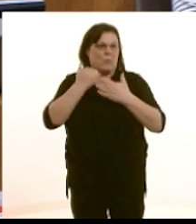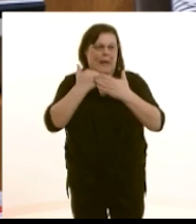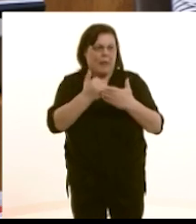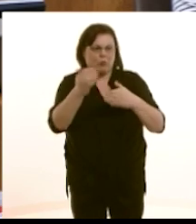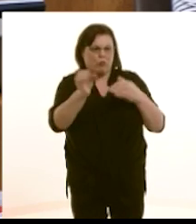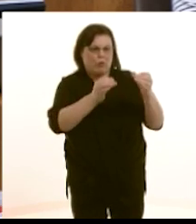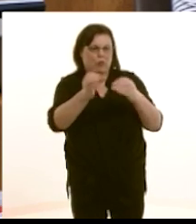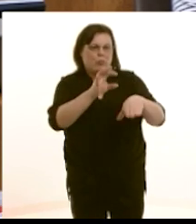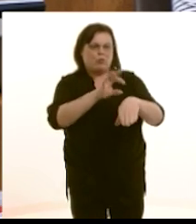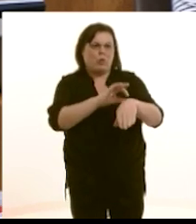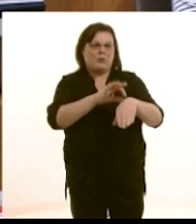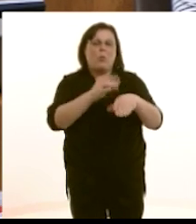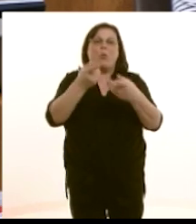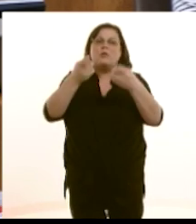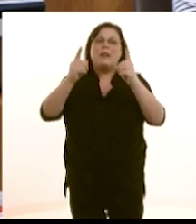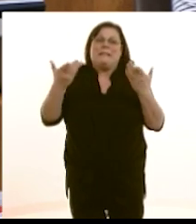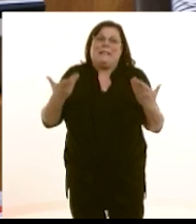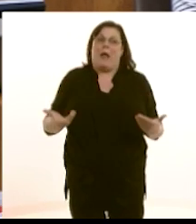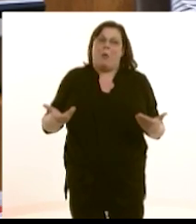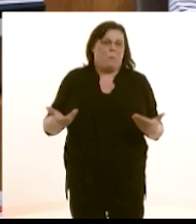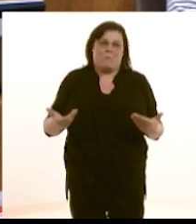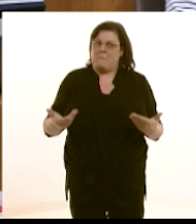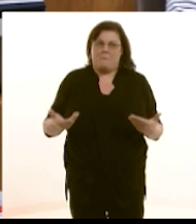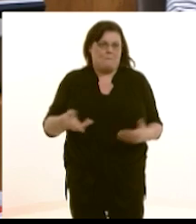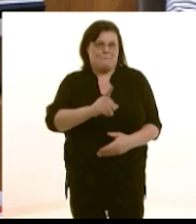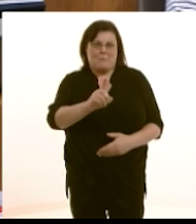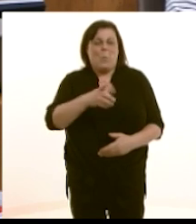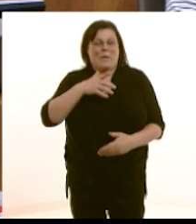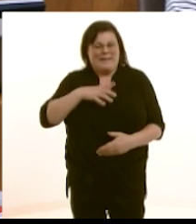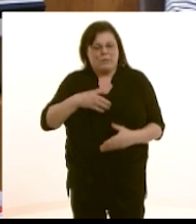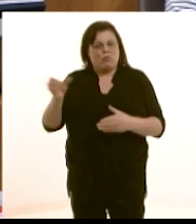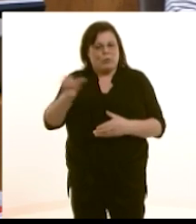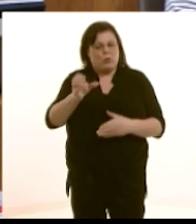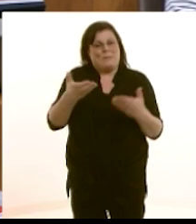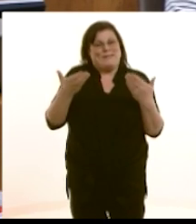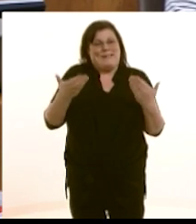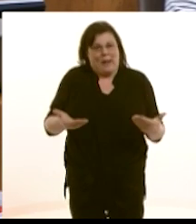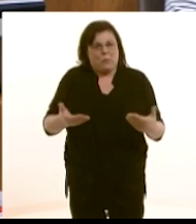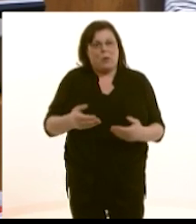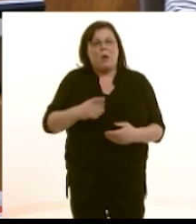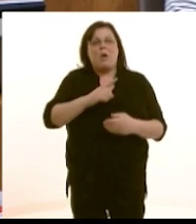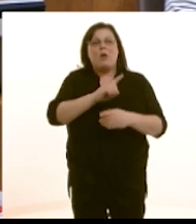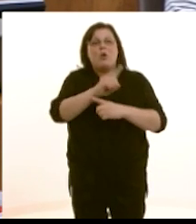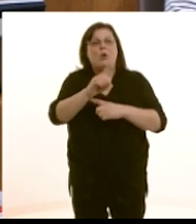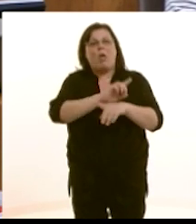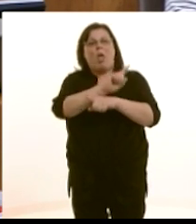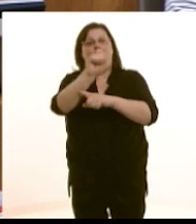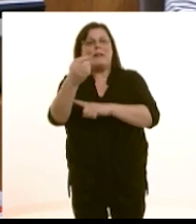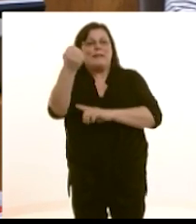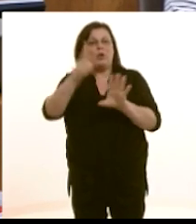now to the Welsh NHS, and we will focus on recruiting consultants now, rather than saying, as she does, ëIt doesnít matter, because everything will be fine in 10 yearsí timeí.